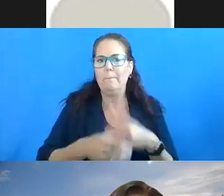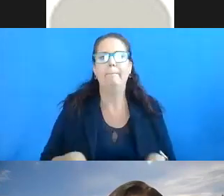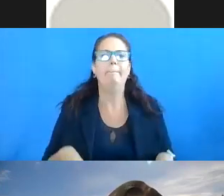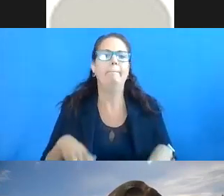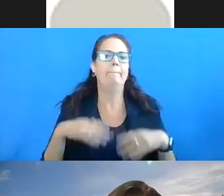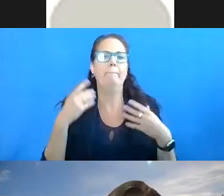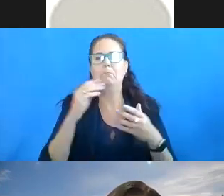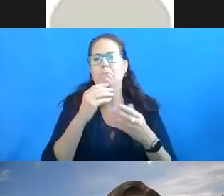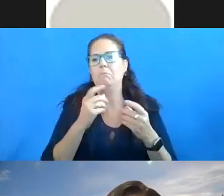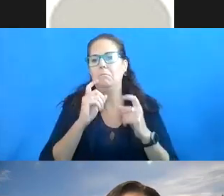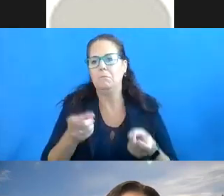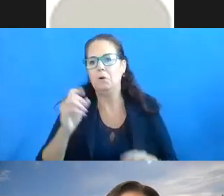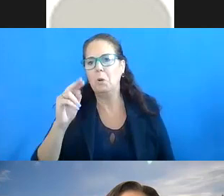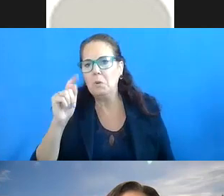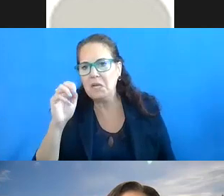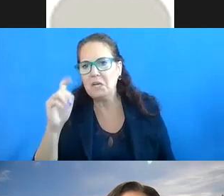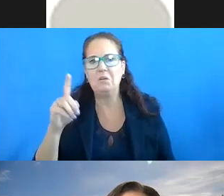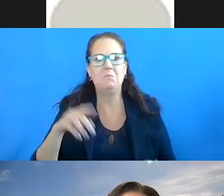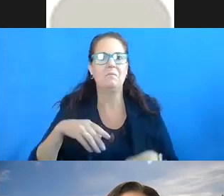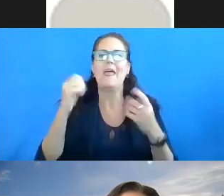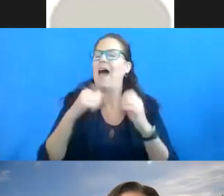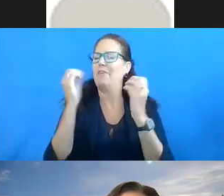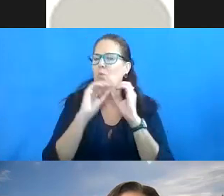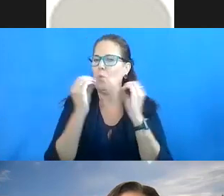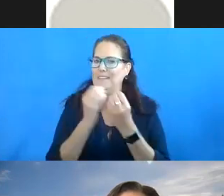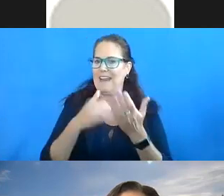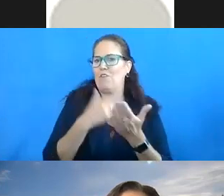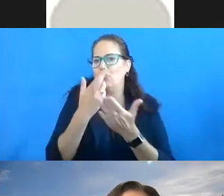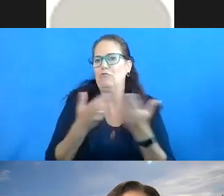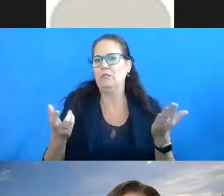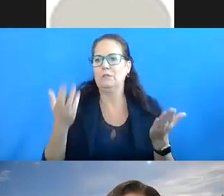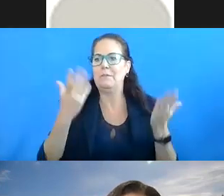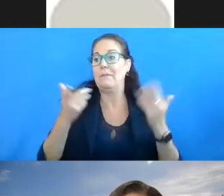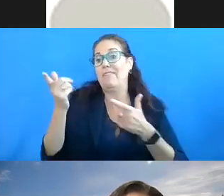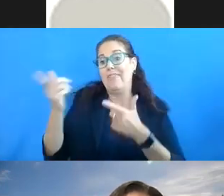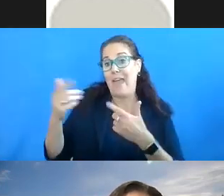etc. It might be other organizations that have resources, maybe if they have sound equipment they